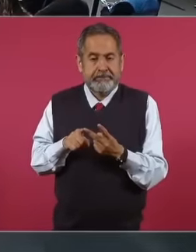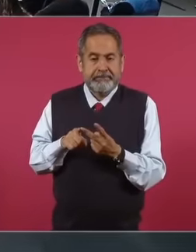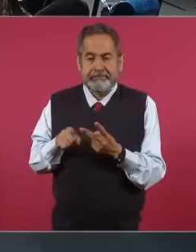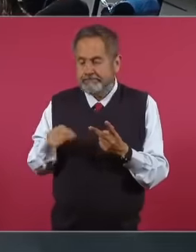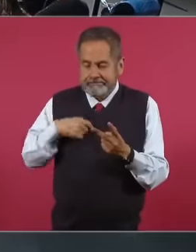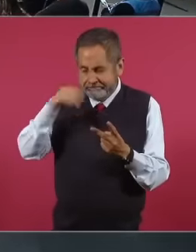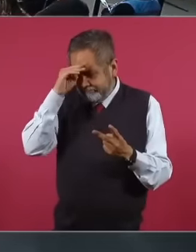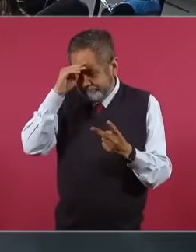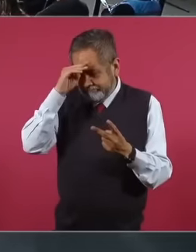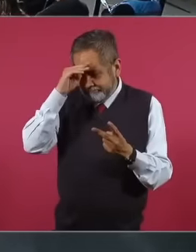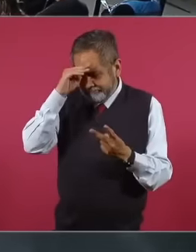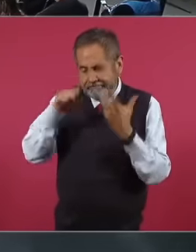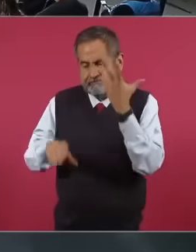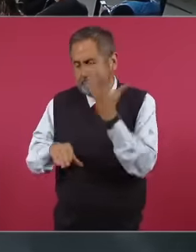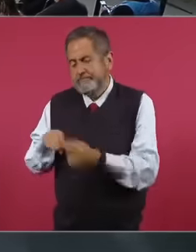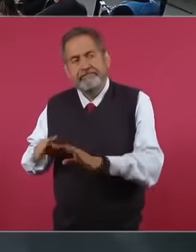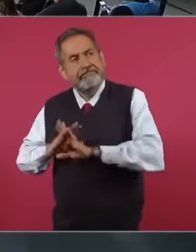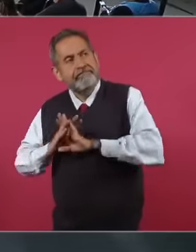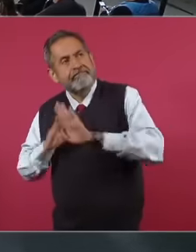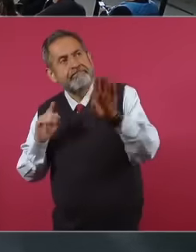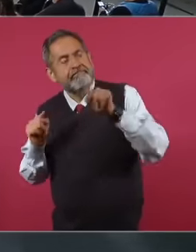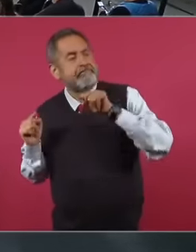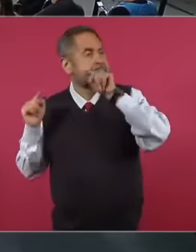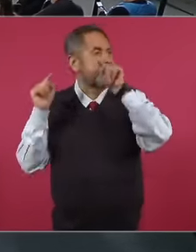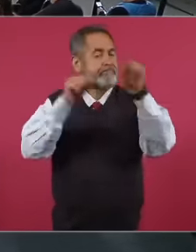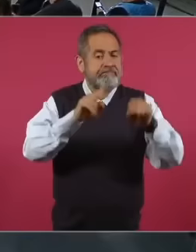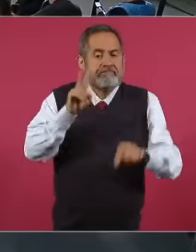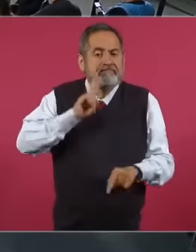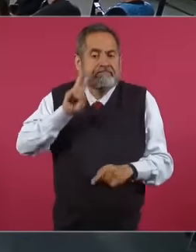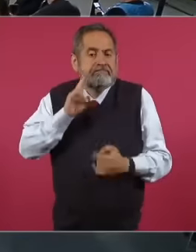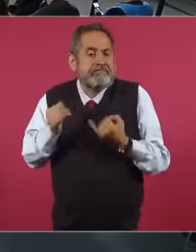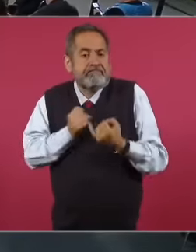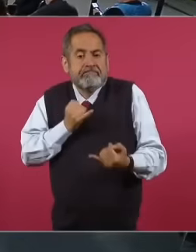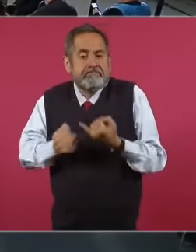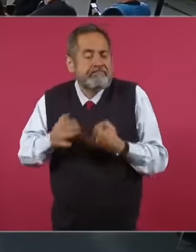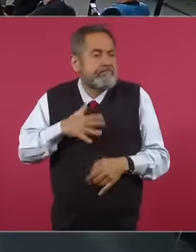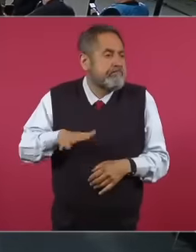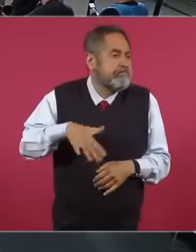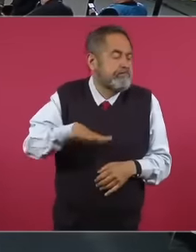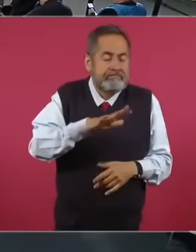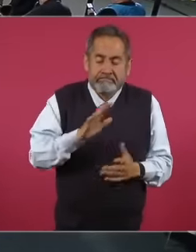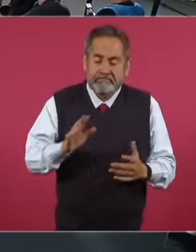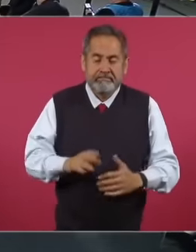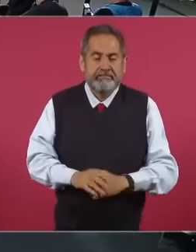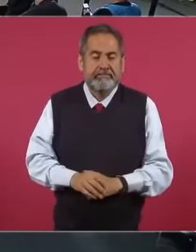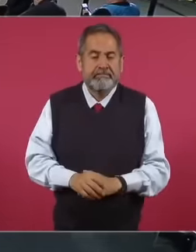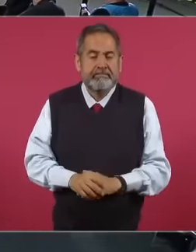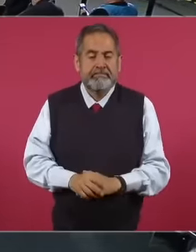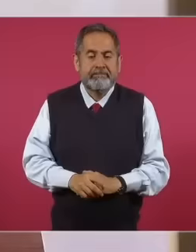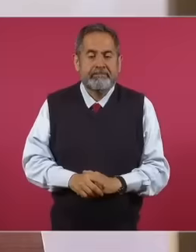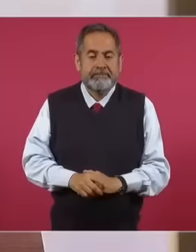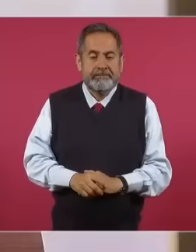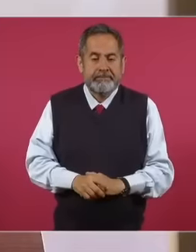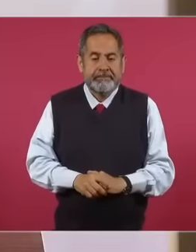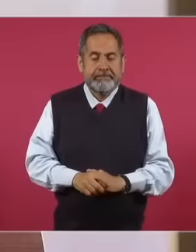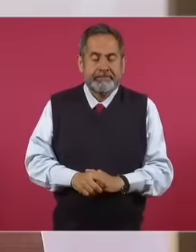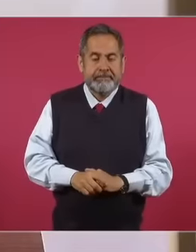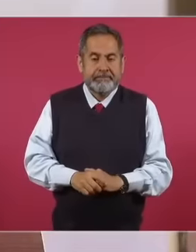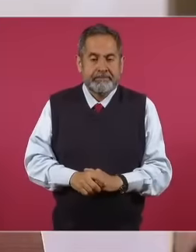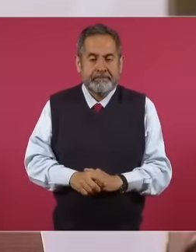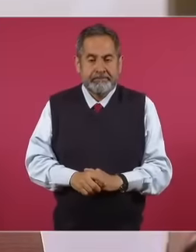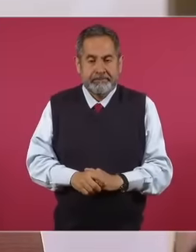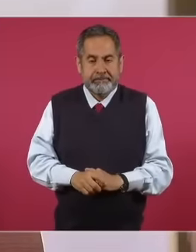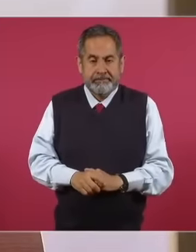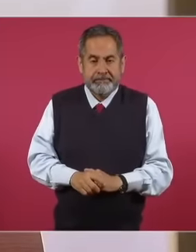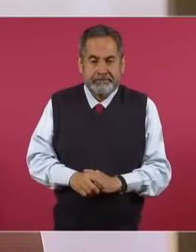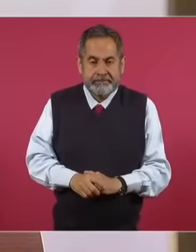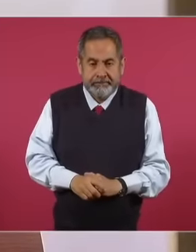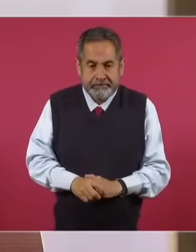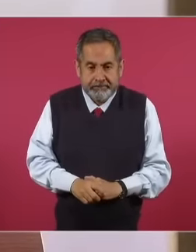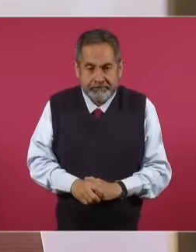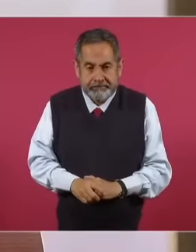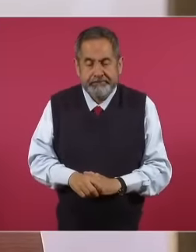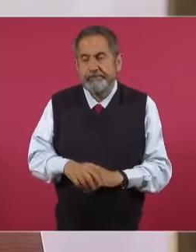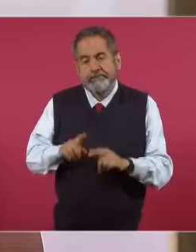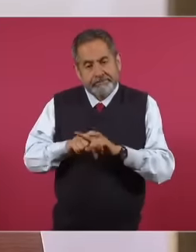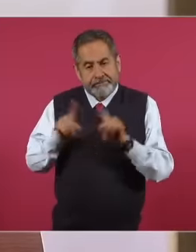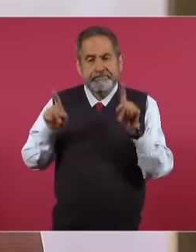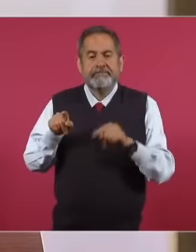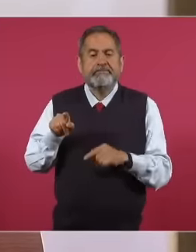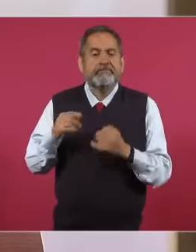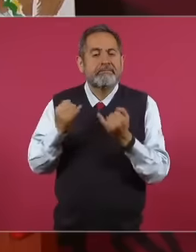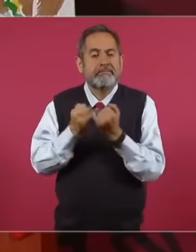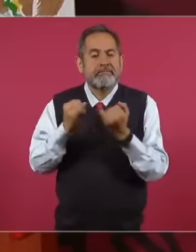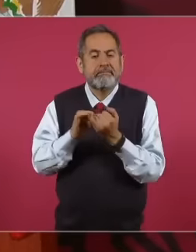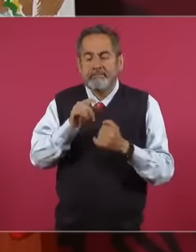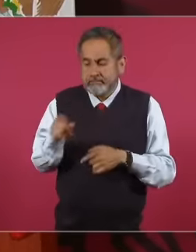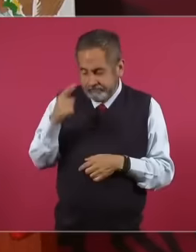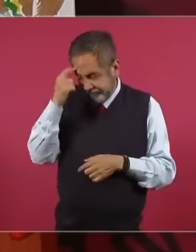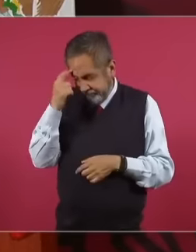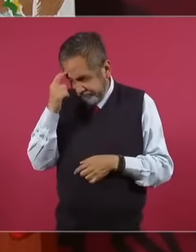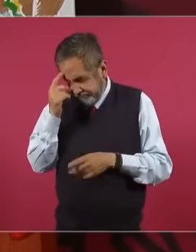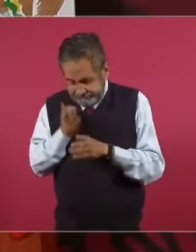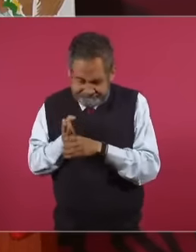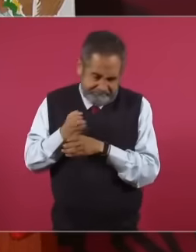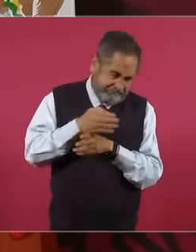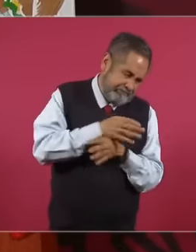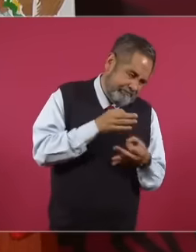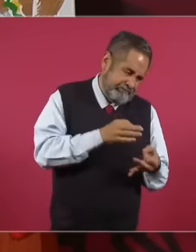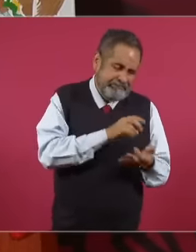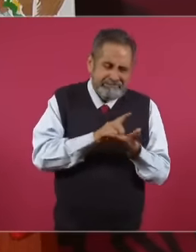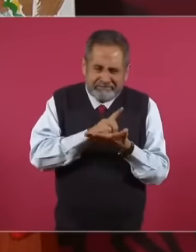to emigrate instead. take the path as happened of the antisocial behavior in